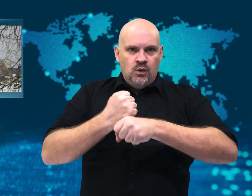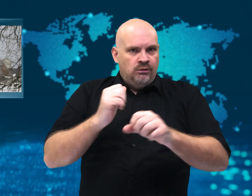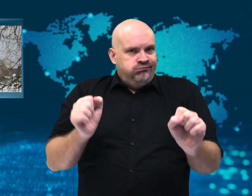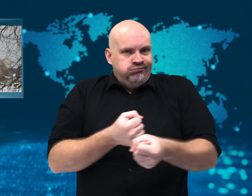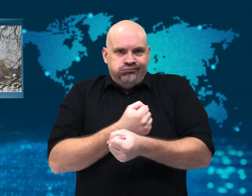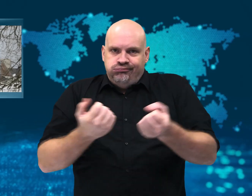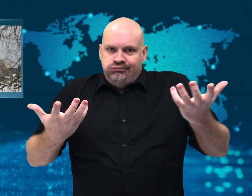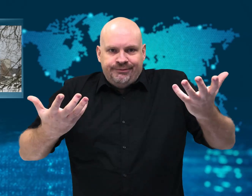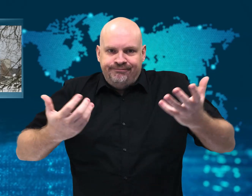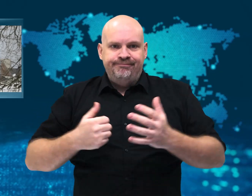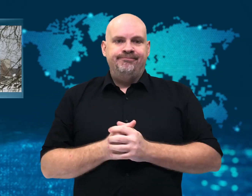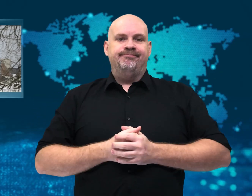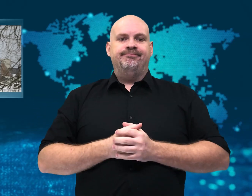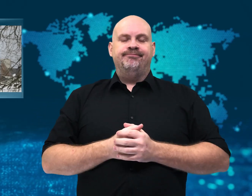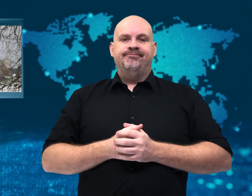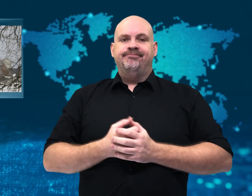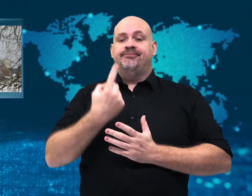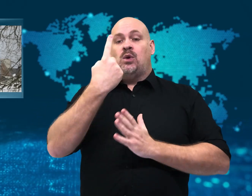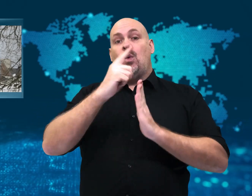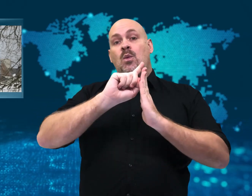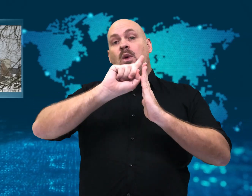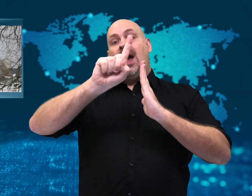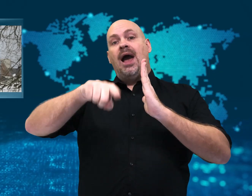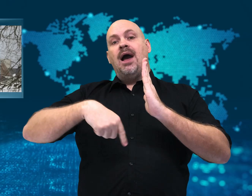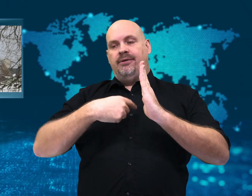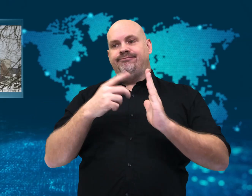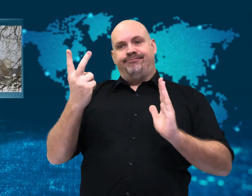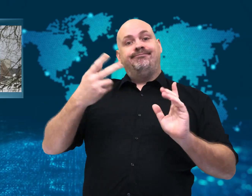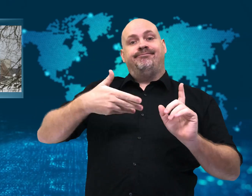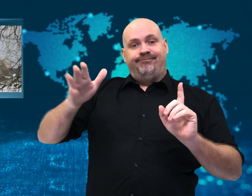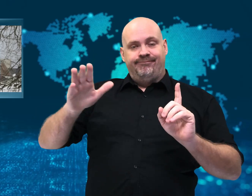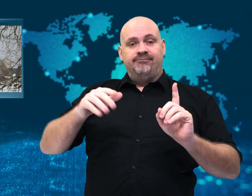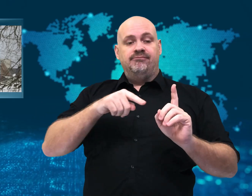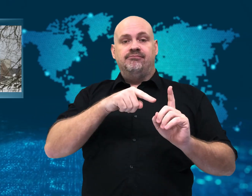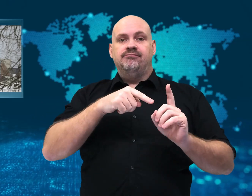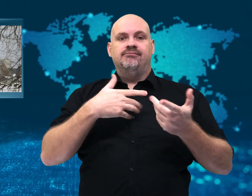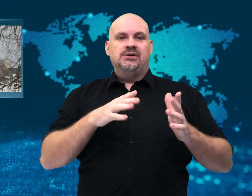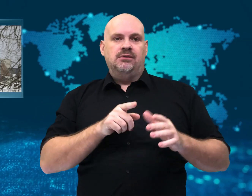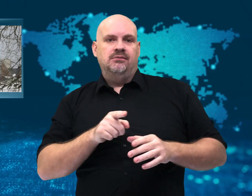resisted taking him home. An hour later,